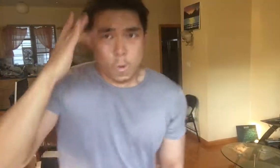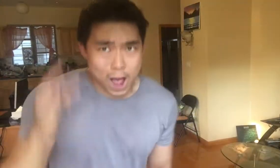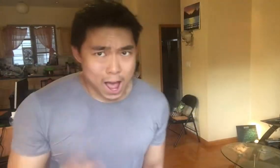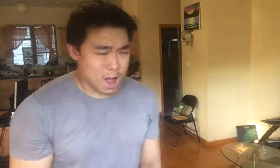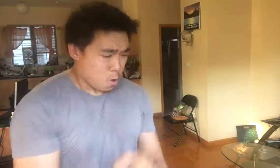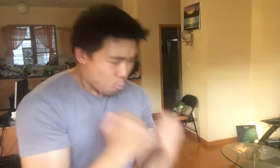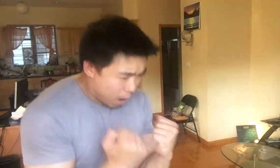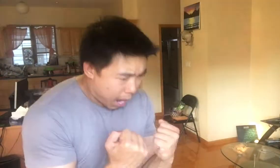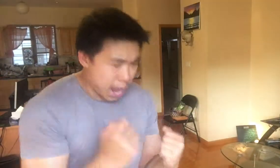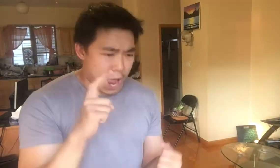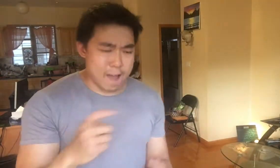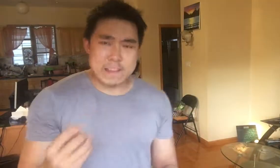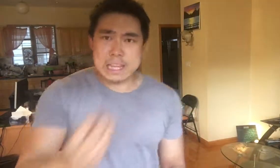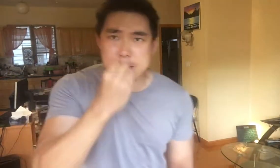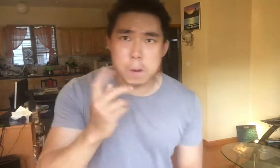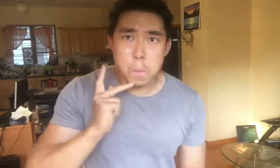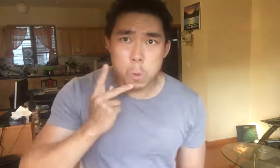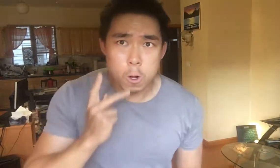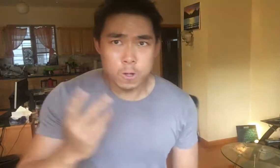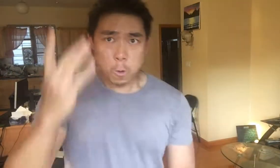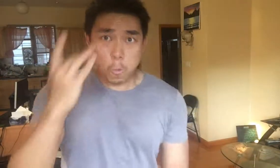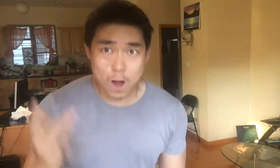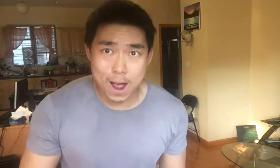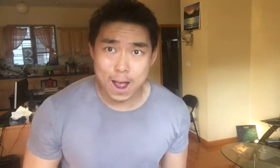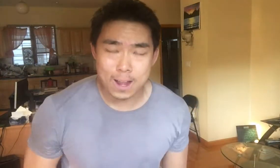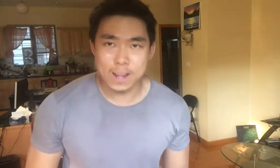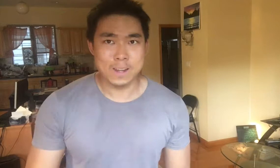Why? Why do we have to eat protein?